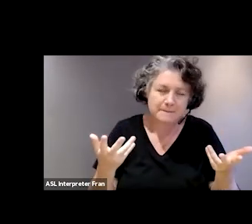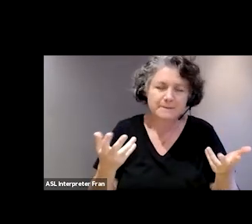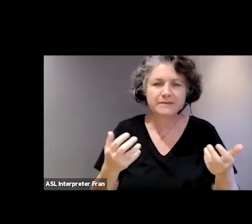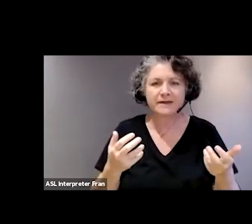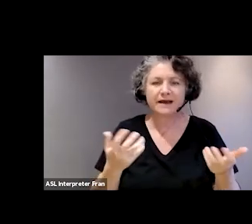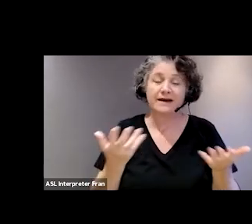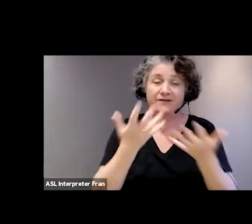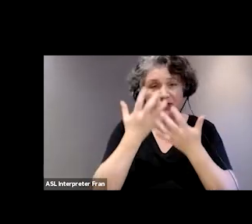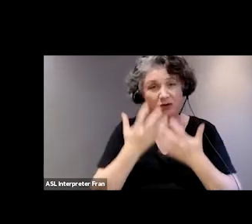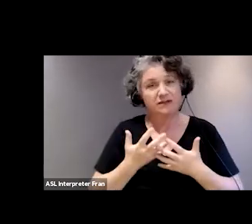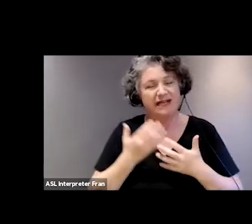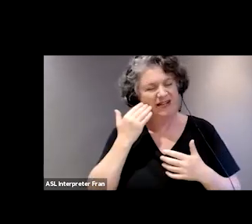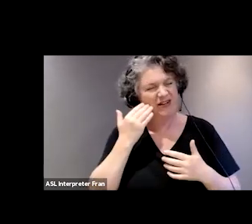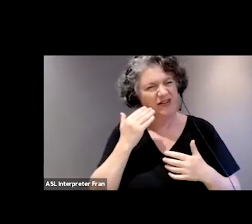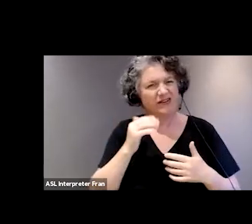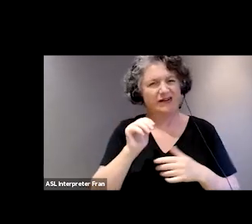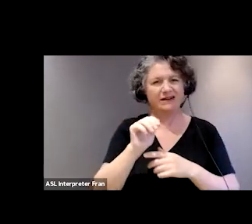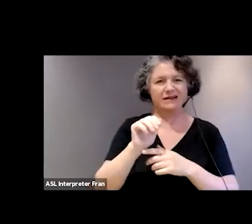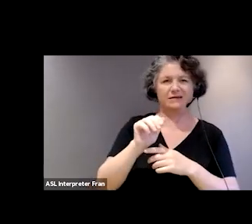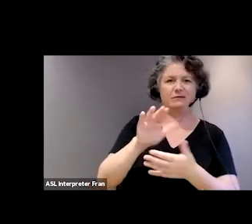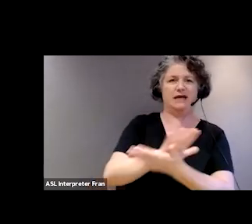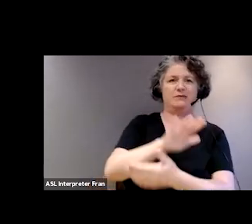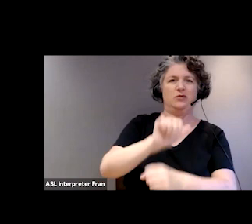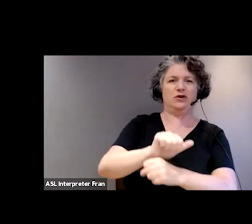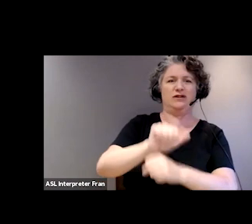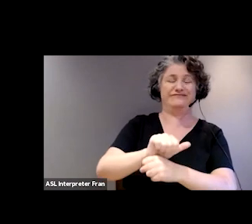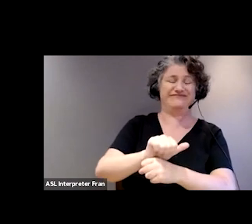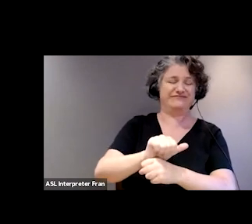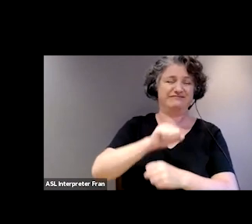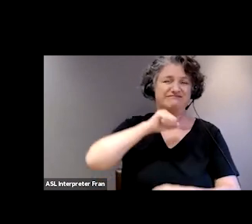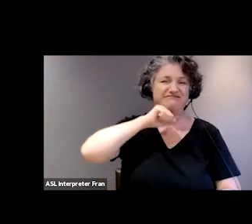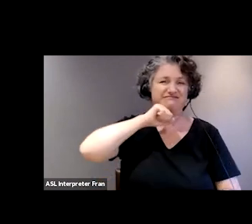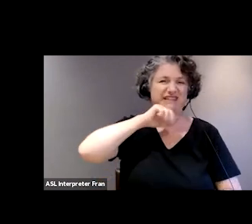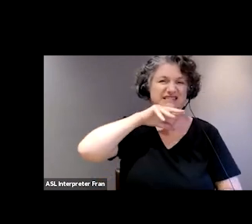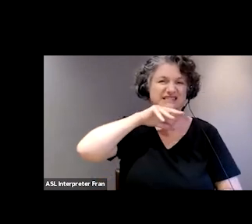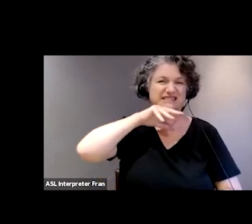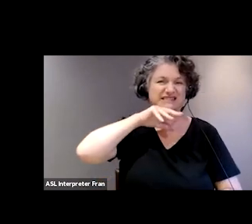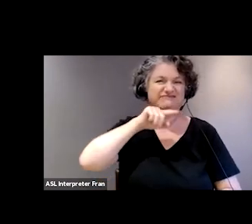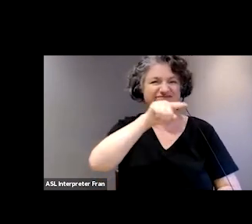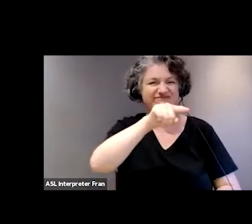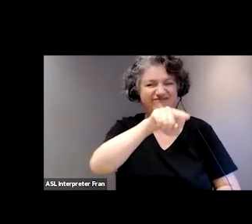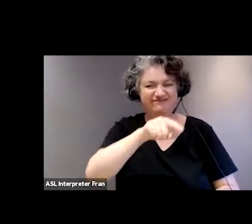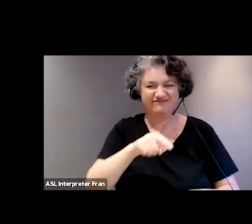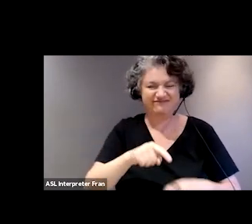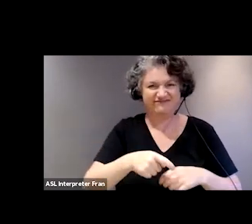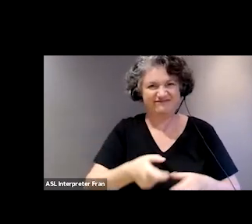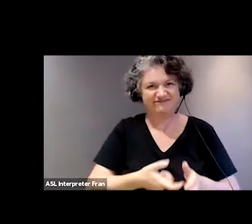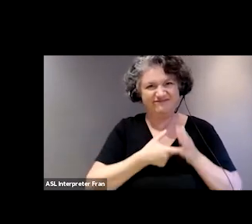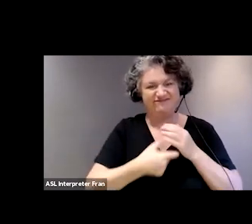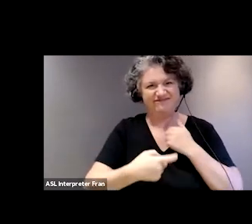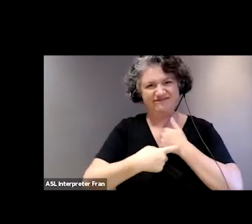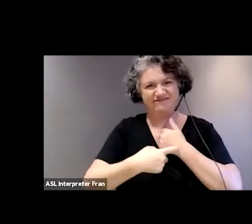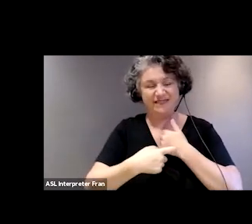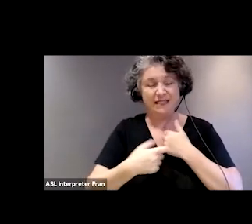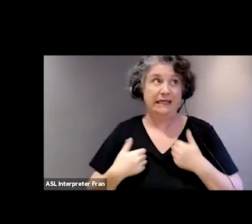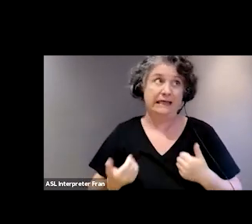to see that, you know, Pfizer dose one